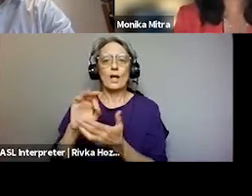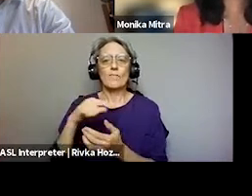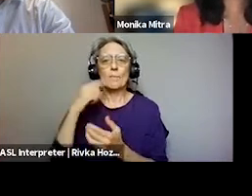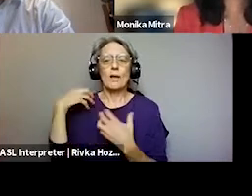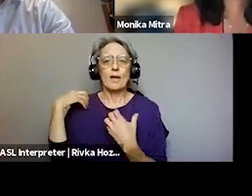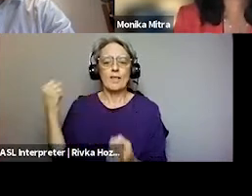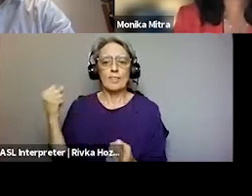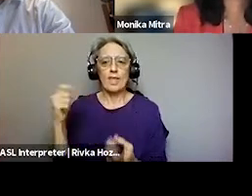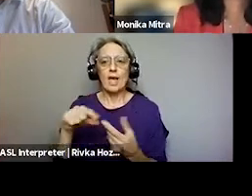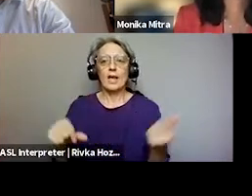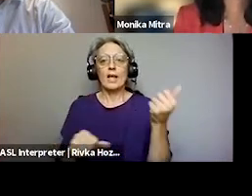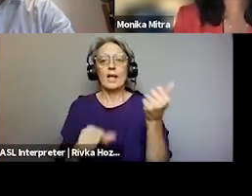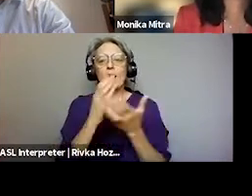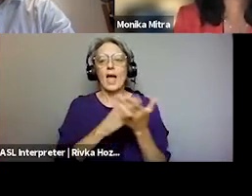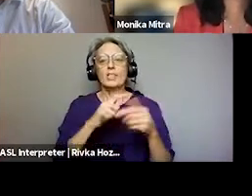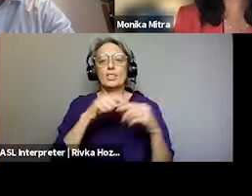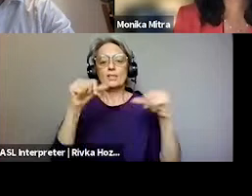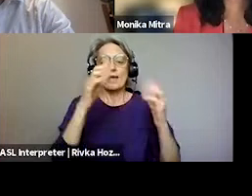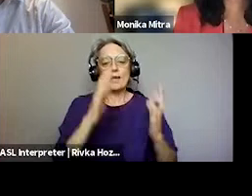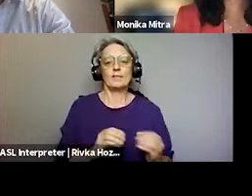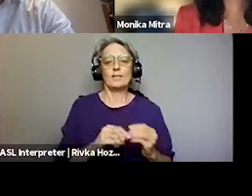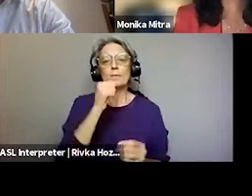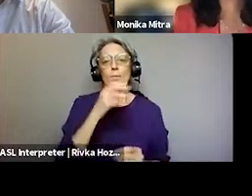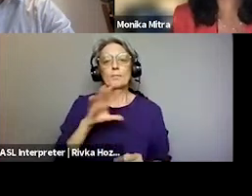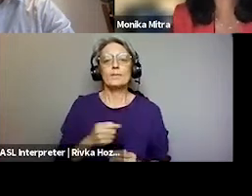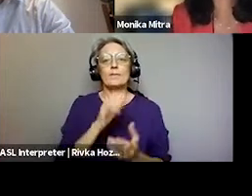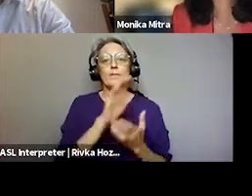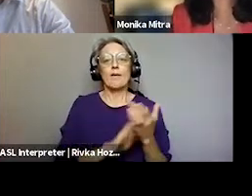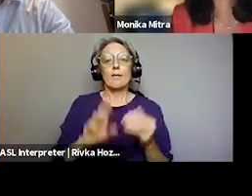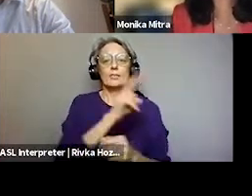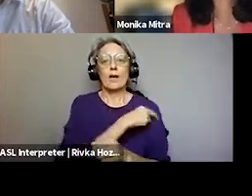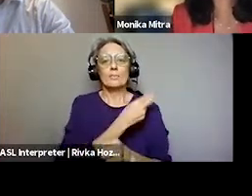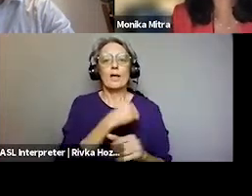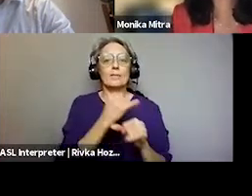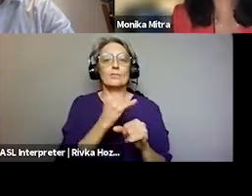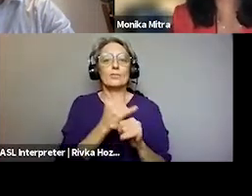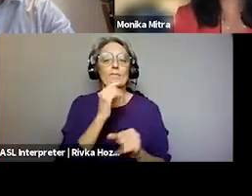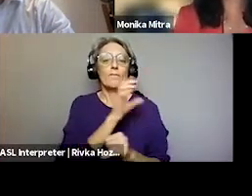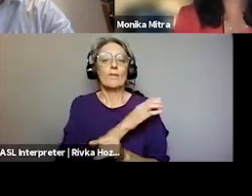scientist at Women’s College Hospital and the Institute for Clinical Evaluative Sciences.